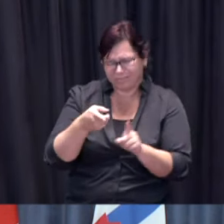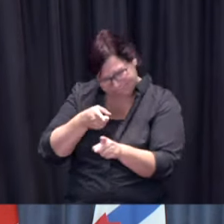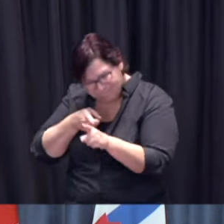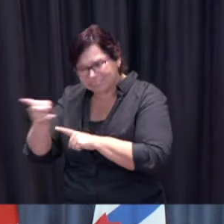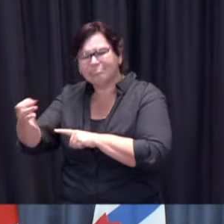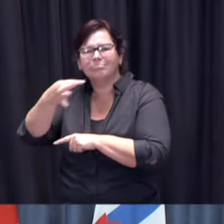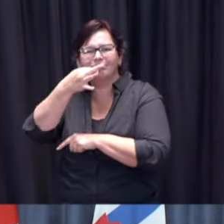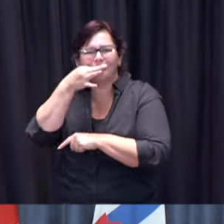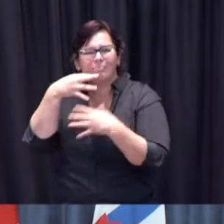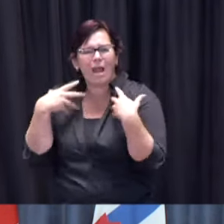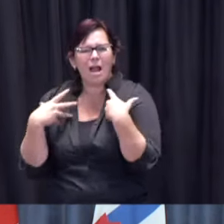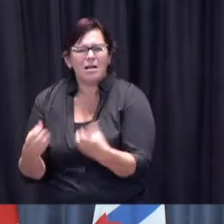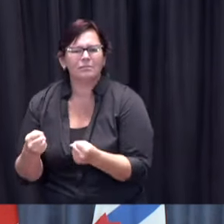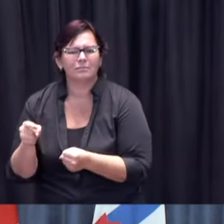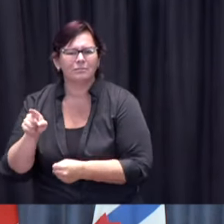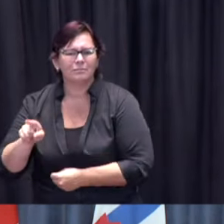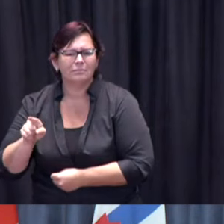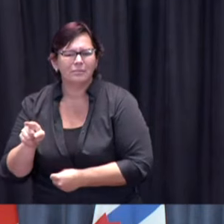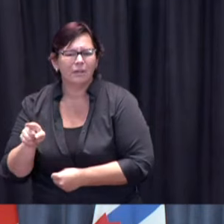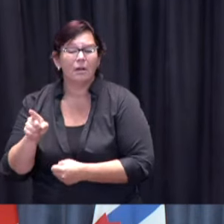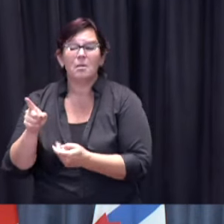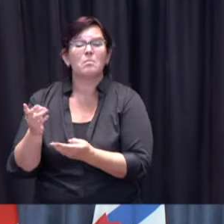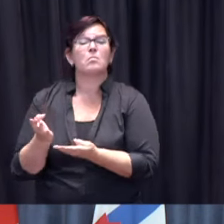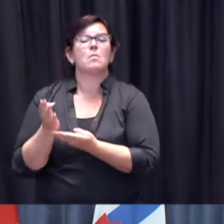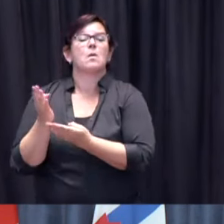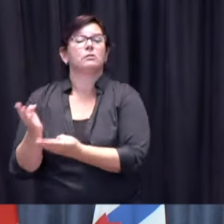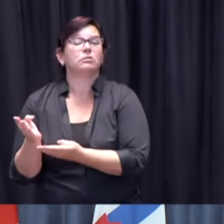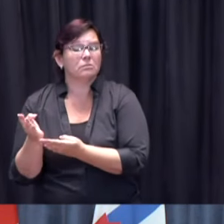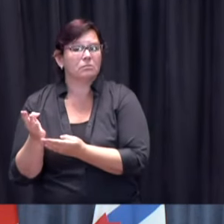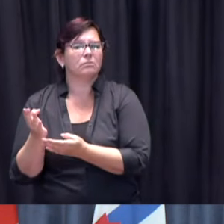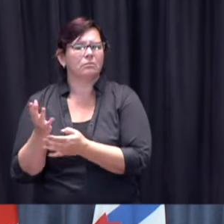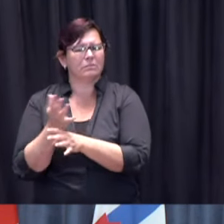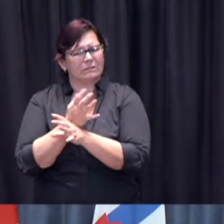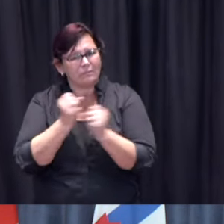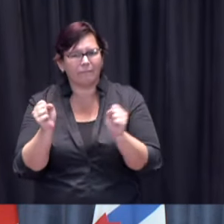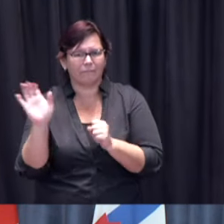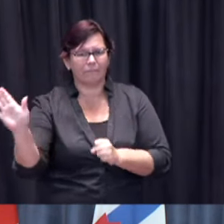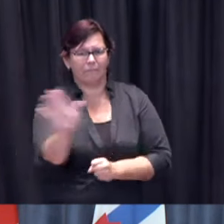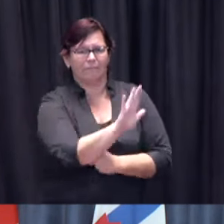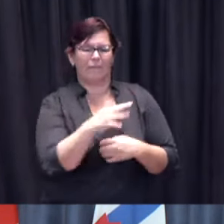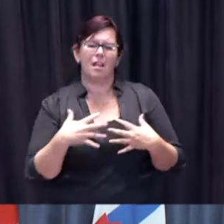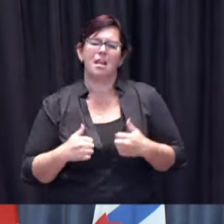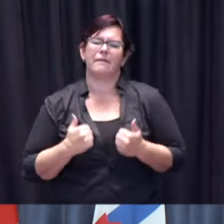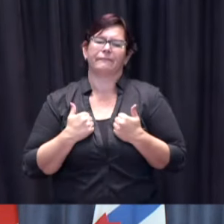These measures will save lives and will help us to control the spread of COVID-19.